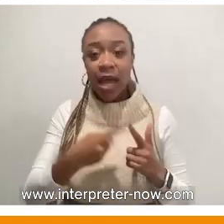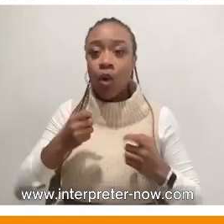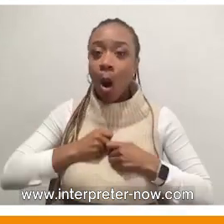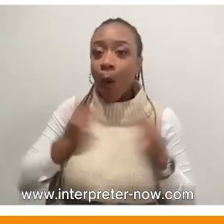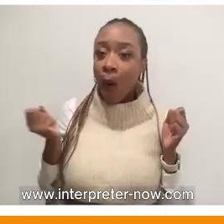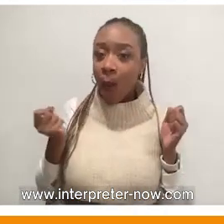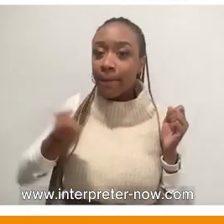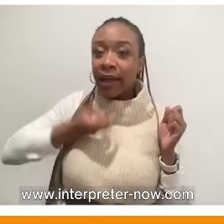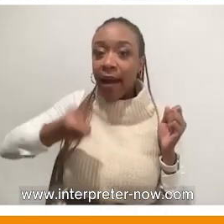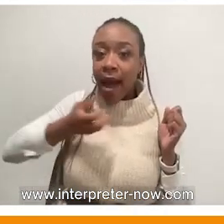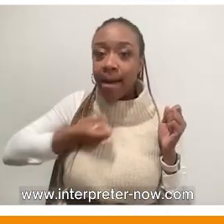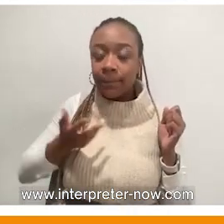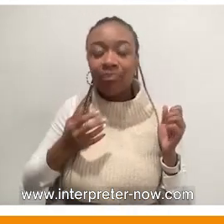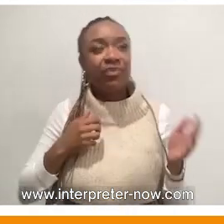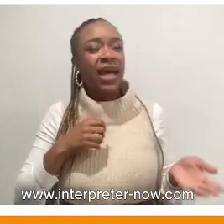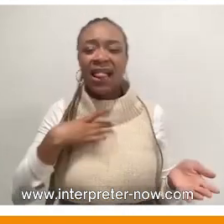Maybe they'll start opening up to you.